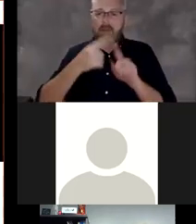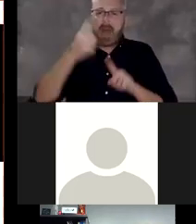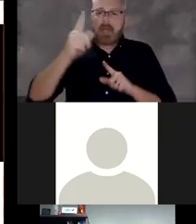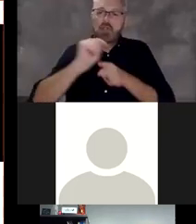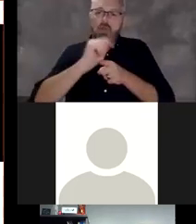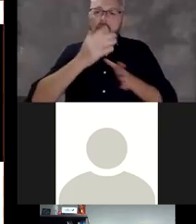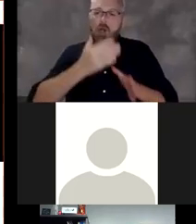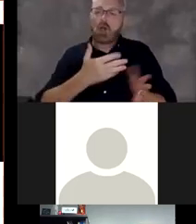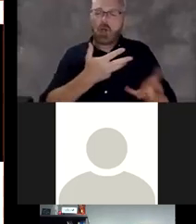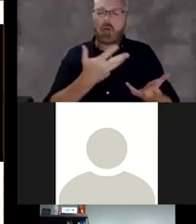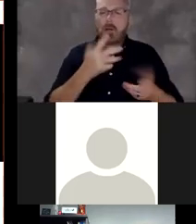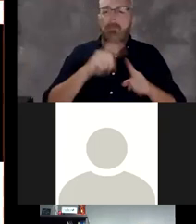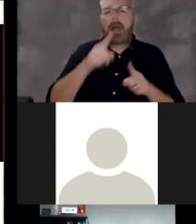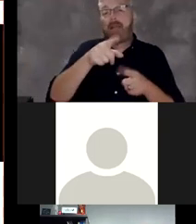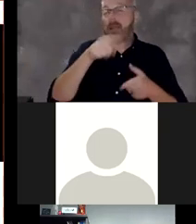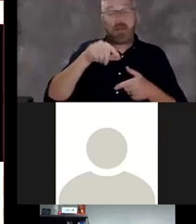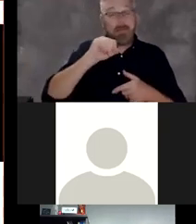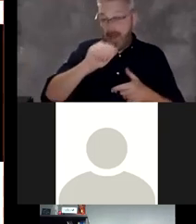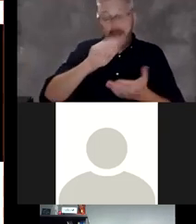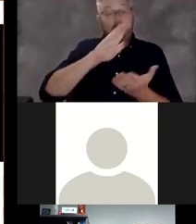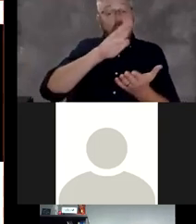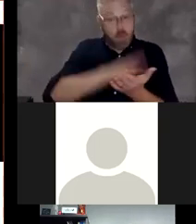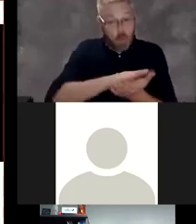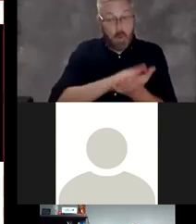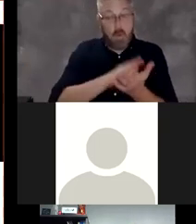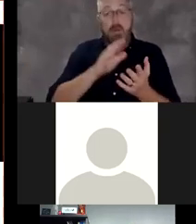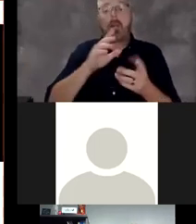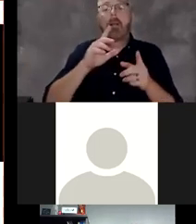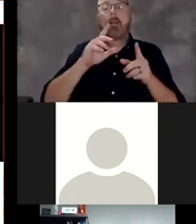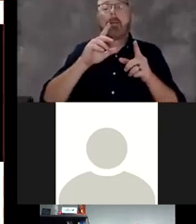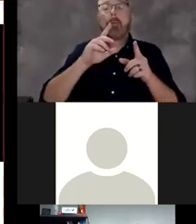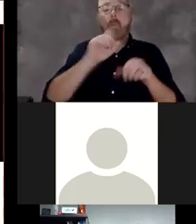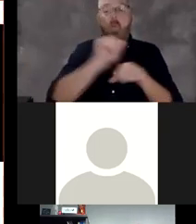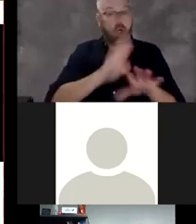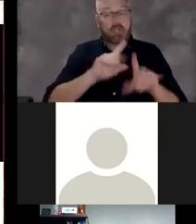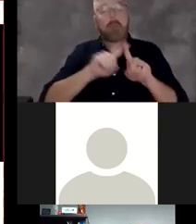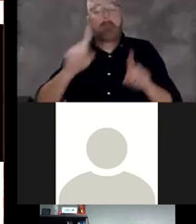WHO ARE NOT SCHOOL EMPLOYEES BUT ARE STILL PAID TO PROVIDE TRAINING OR INSTRUCTION TO MINORS OUTSIDE OF THE SCHOOL